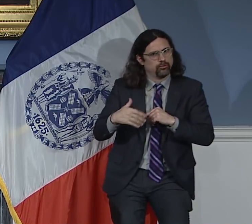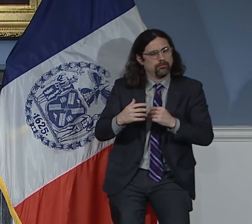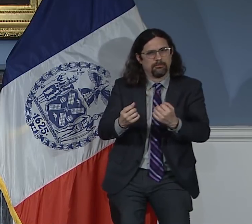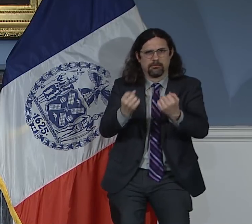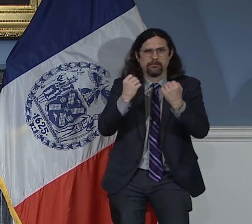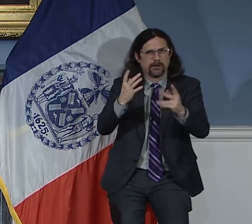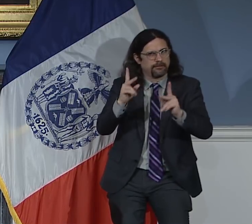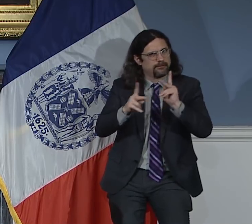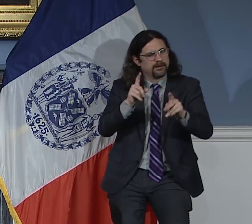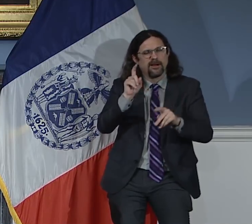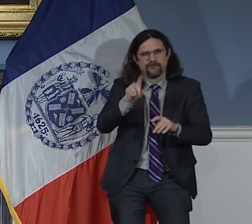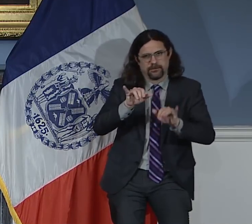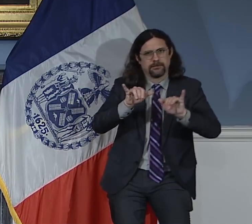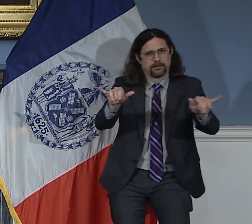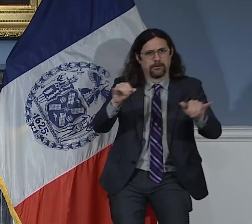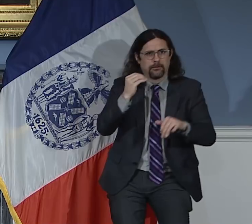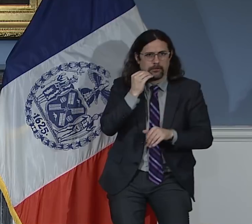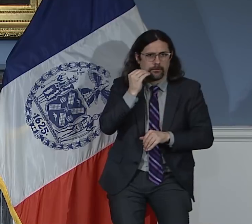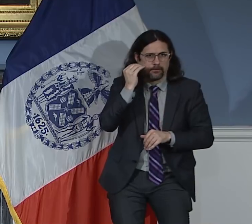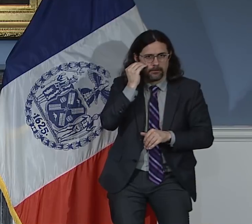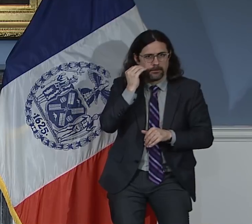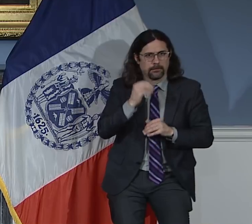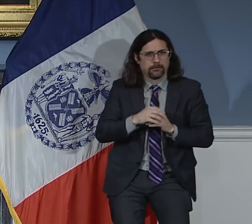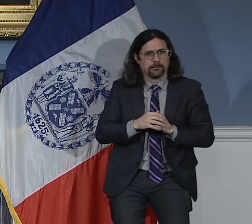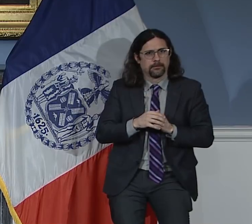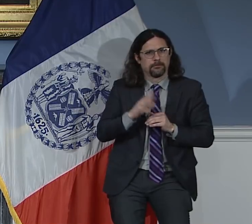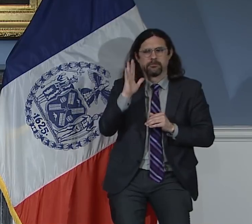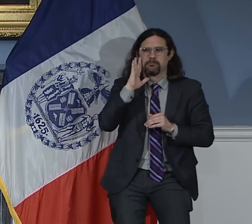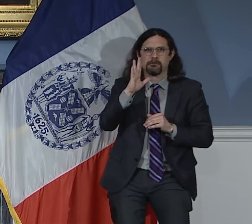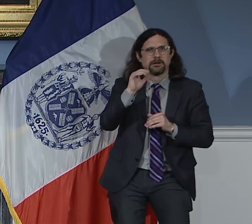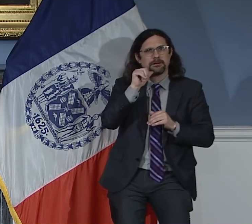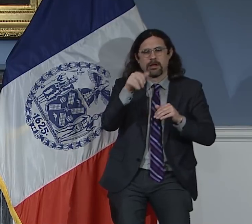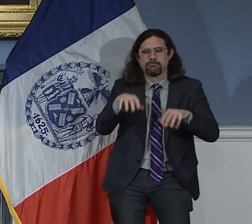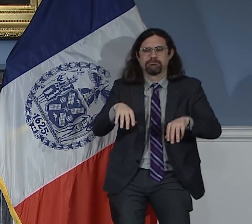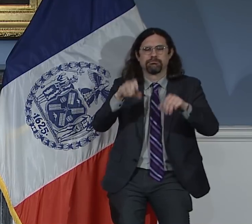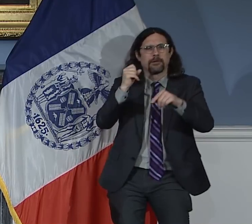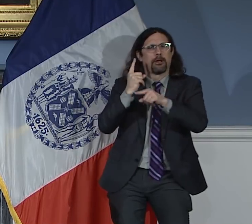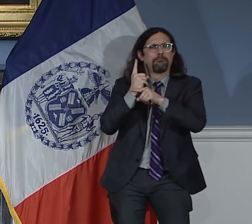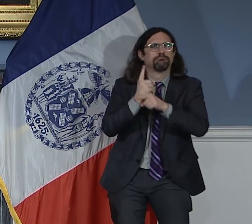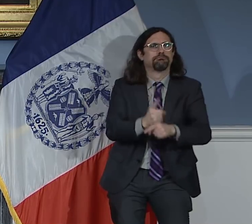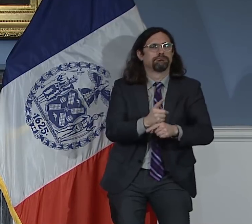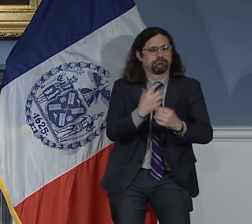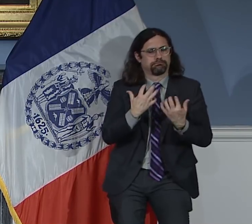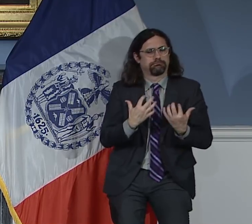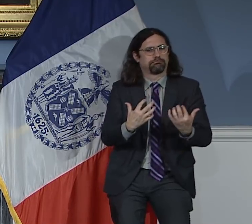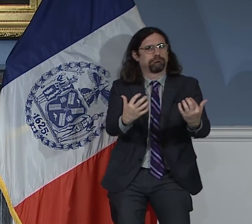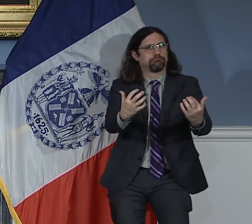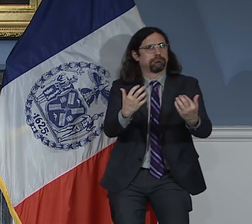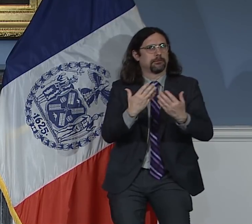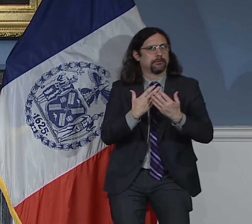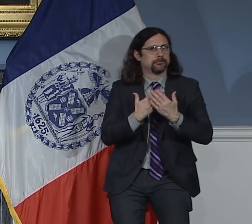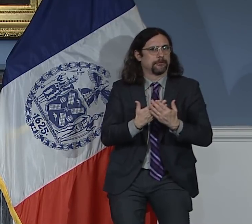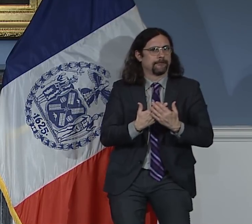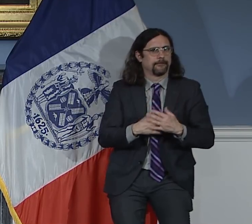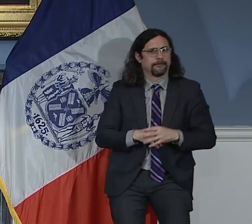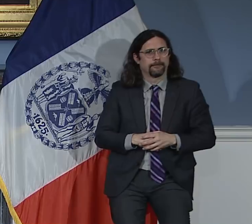MANY, MANY PEOPLE WILL HAVE TO FORGO TRADITIONAL RELIGIOUS SERVICES. CLERGY HAVE BEEN LEADGIN ETH W AY